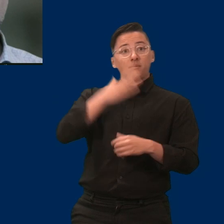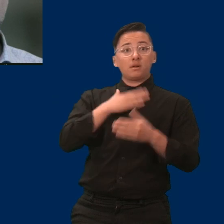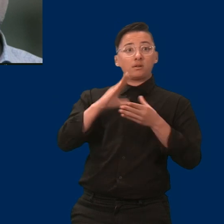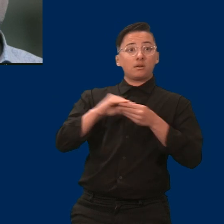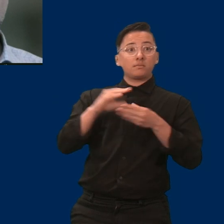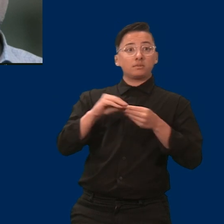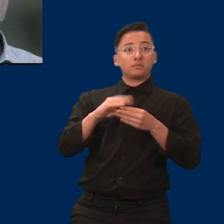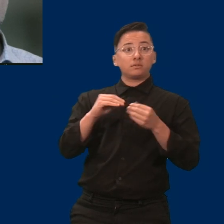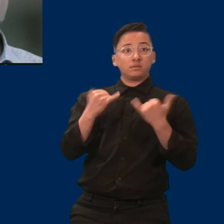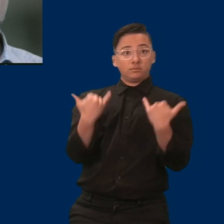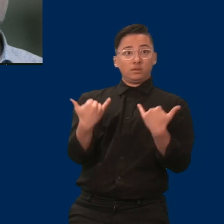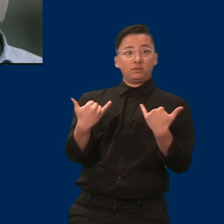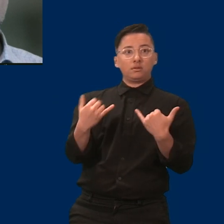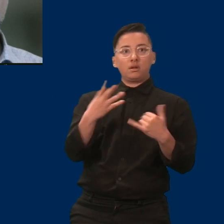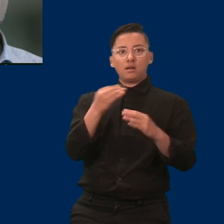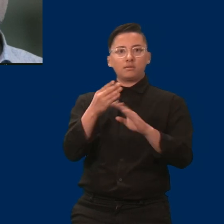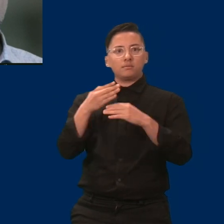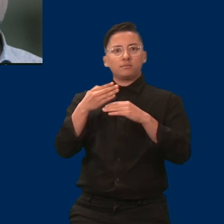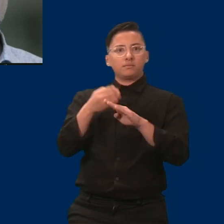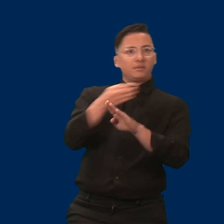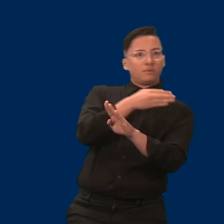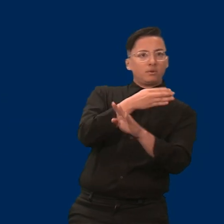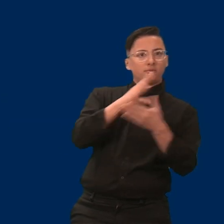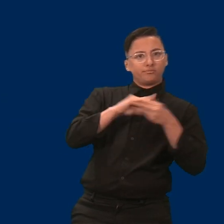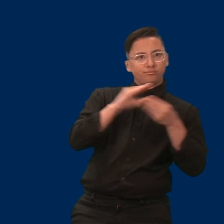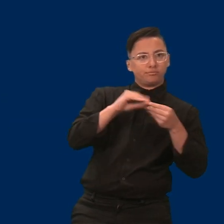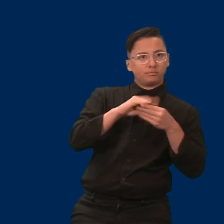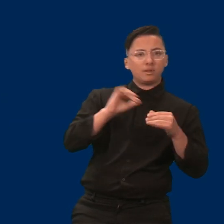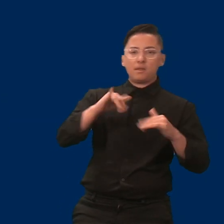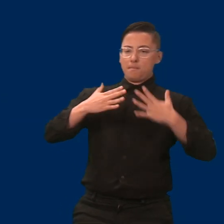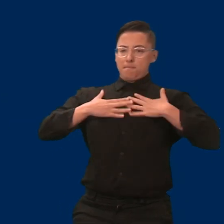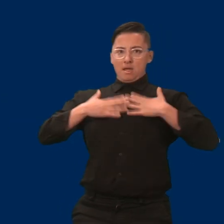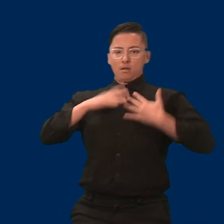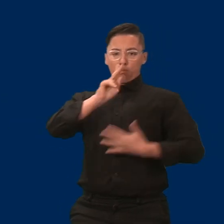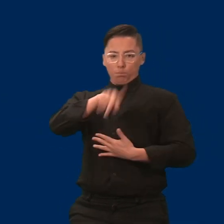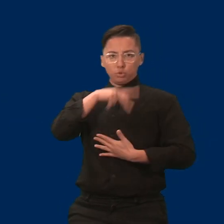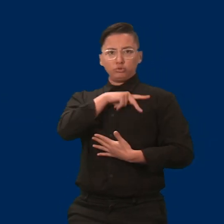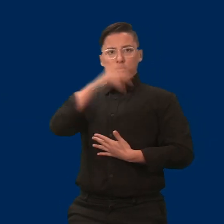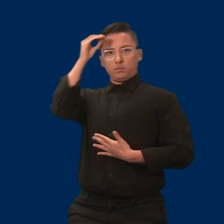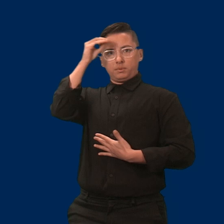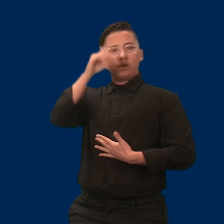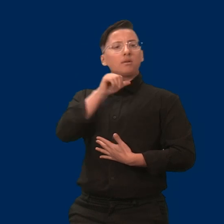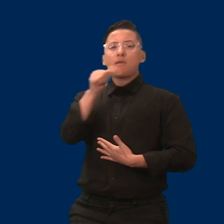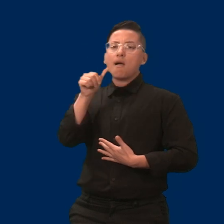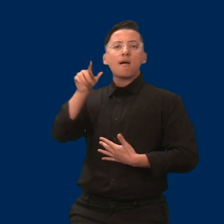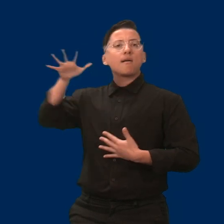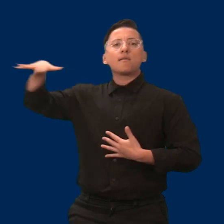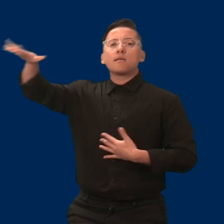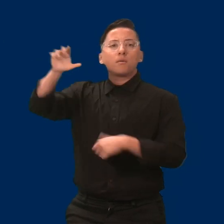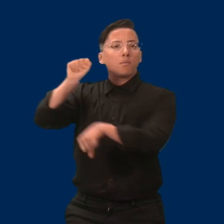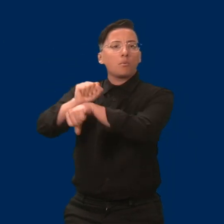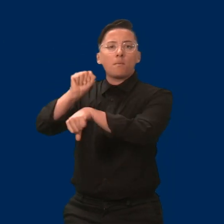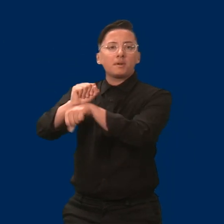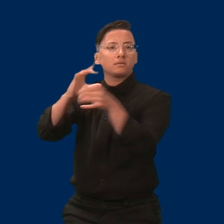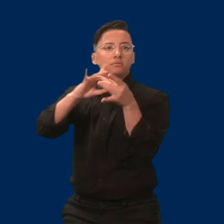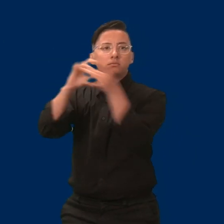and in this interview are my own, not necessarily consistent with the official positions at MNDEED.